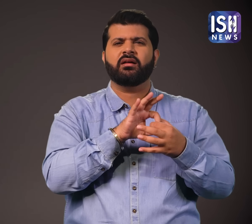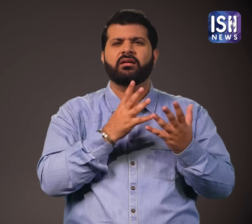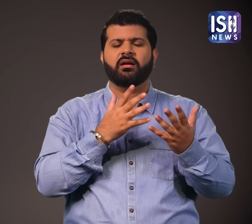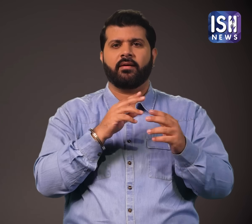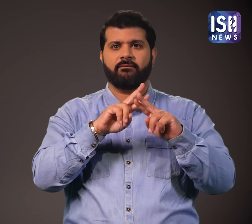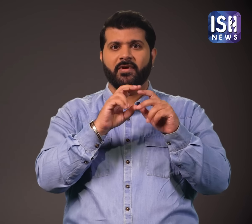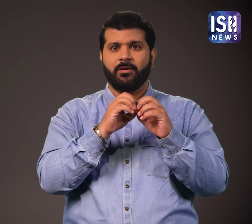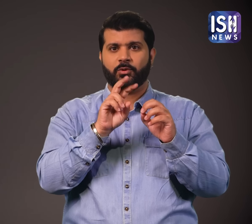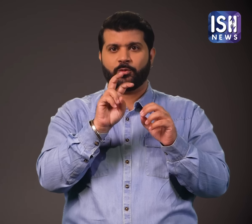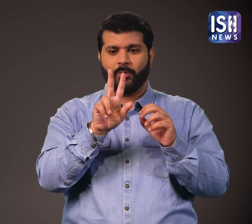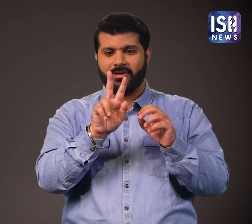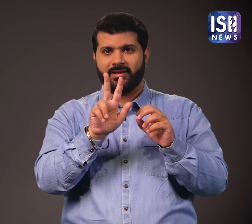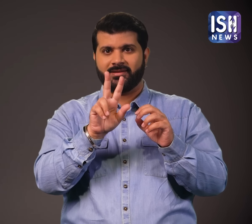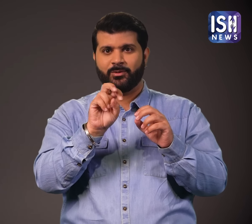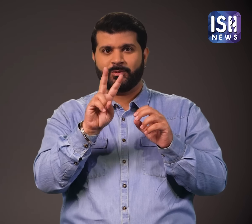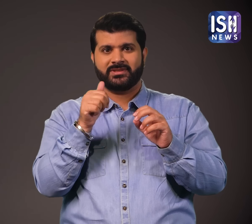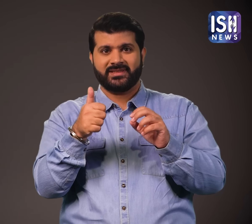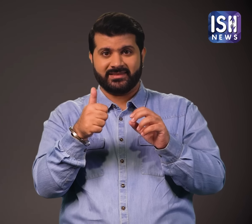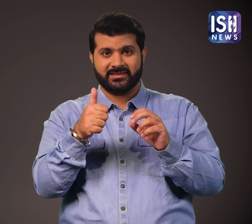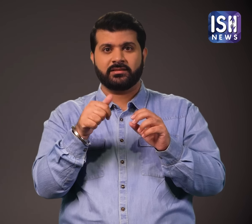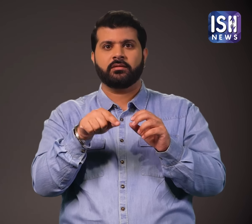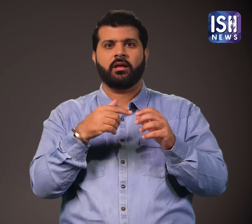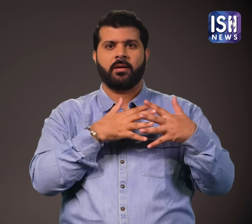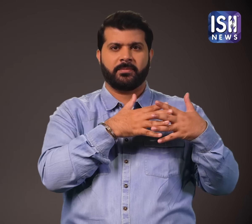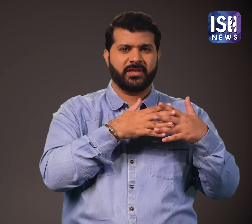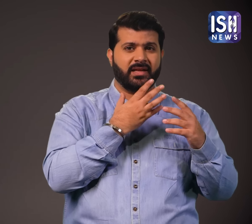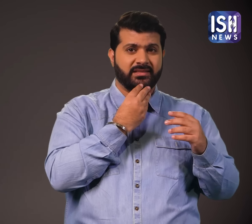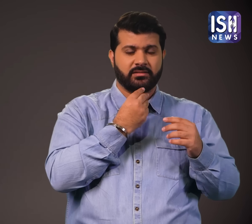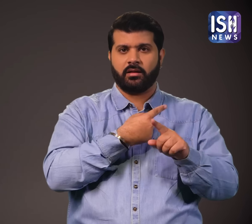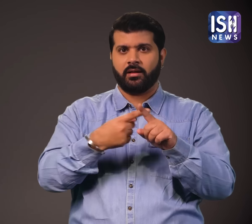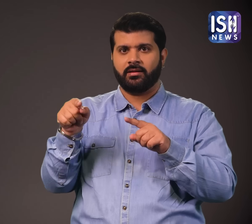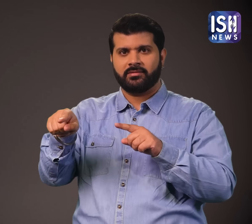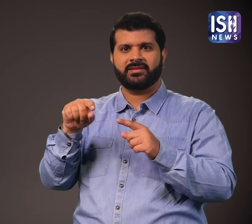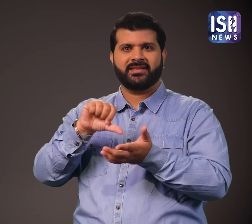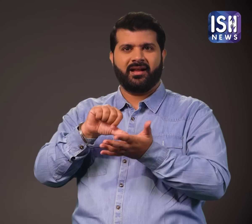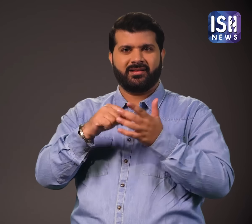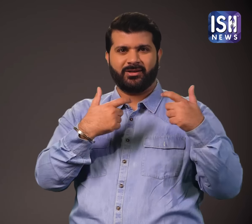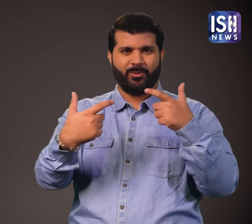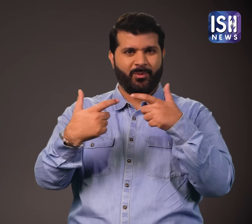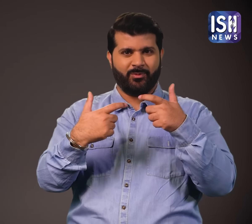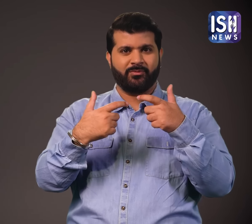which began on 28th February 2026, involving the U.S., Israel and Iran.